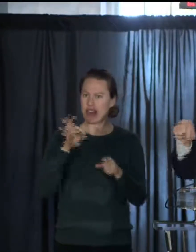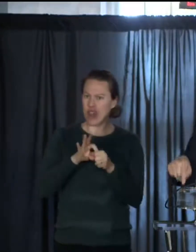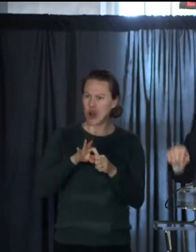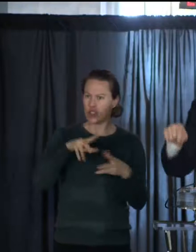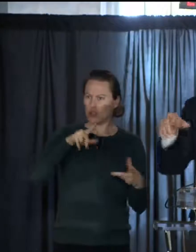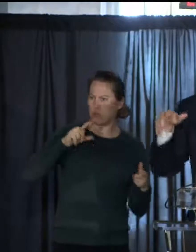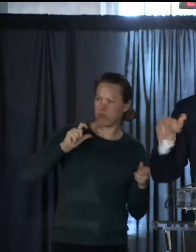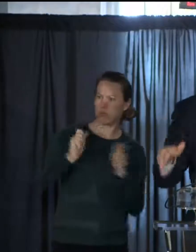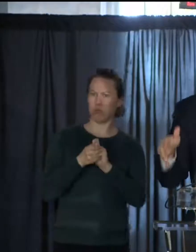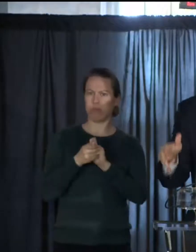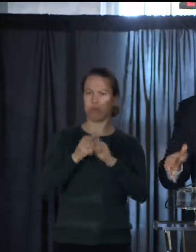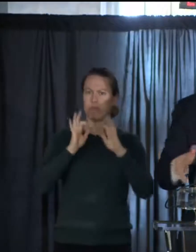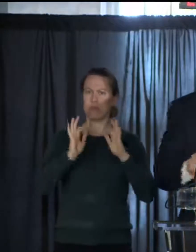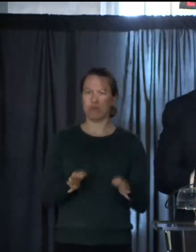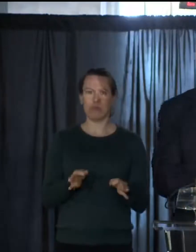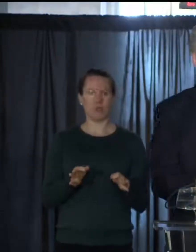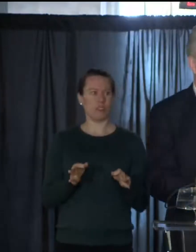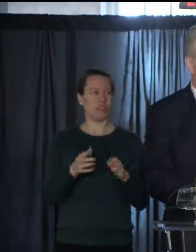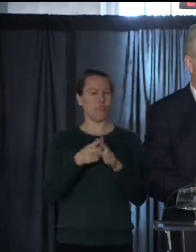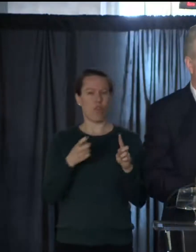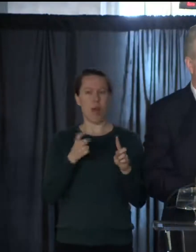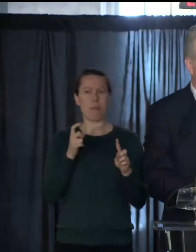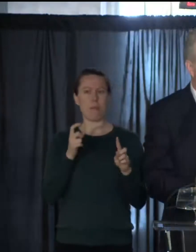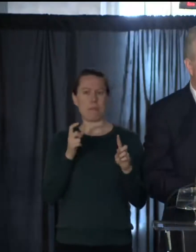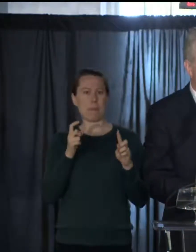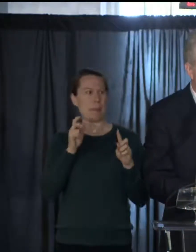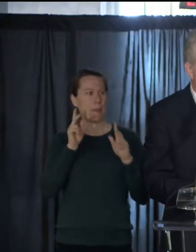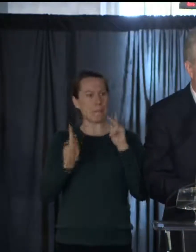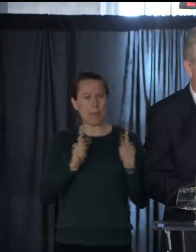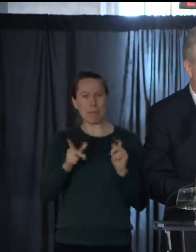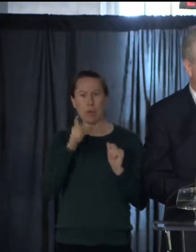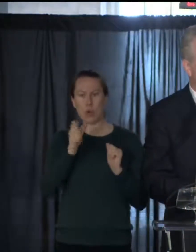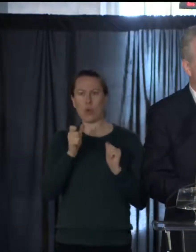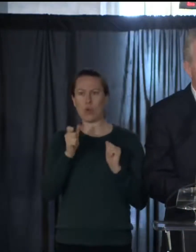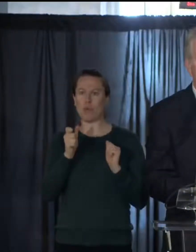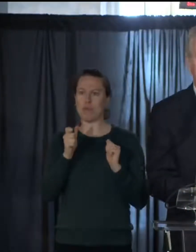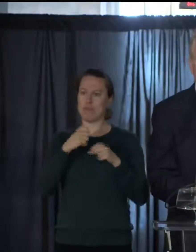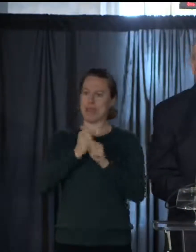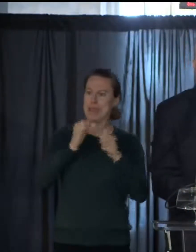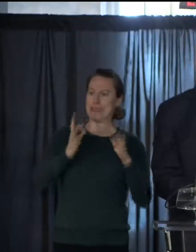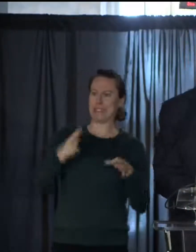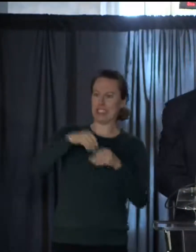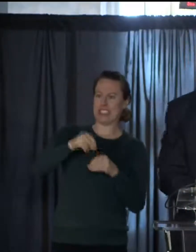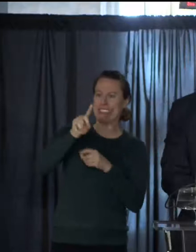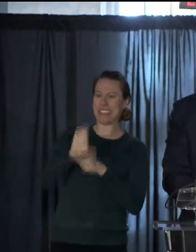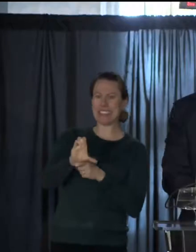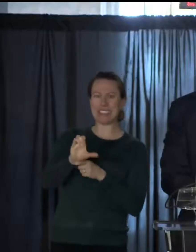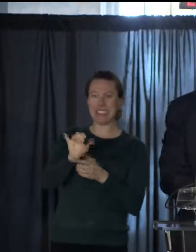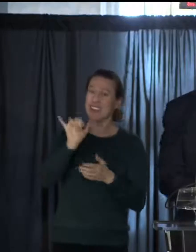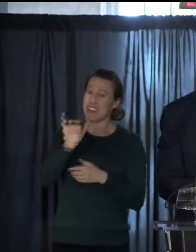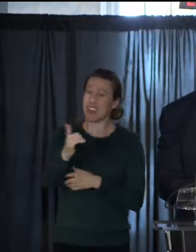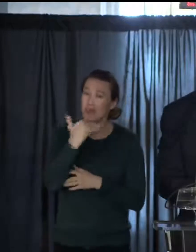MADE BY THE PEOPLE OF THE DISTRICT OF COLUMBIA. THAT IS WRONG. THAT IS WRONG AND THAT IS